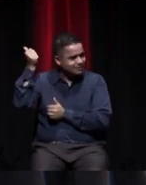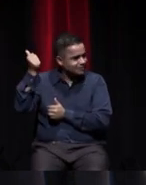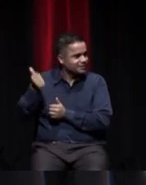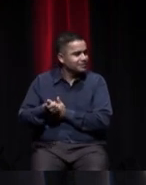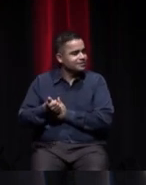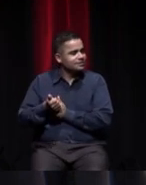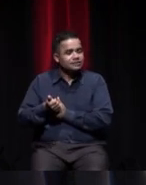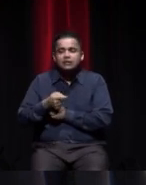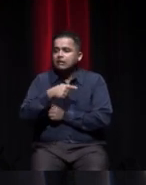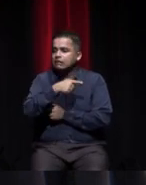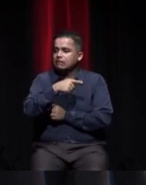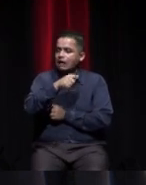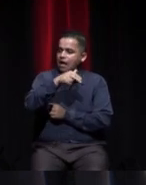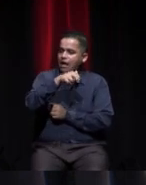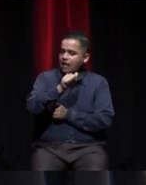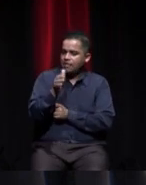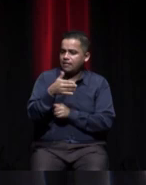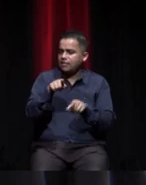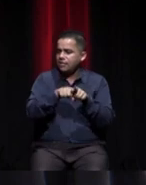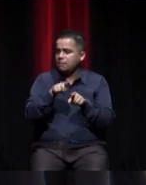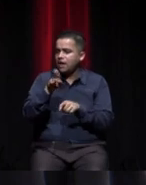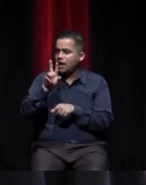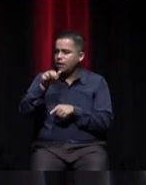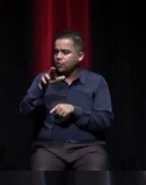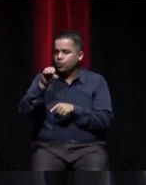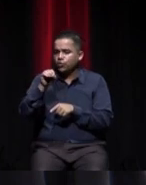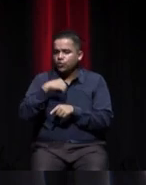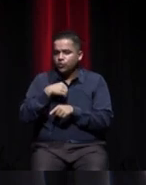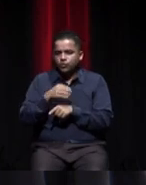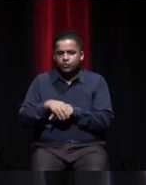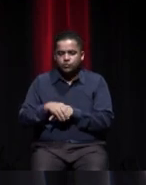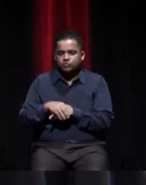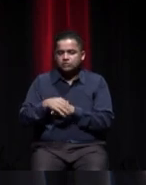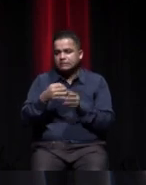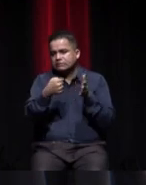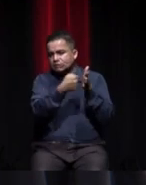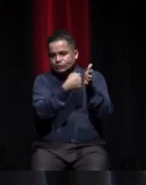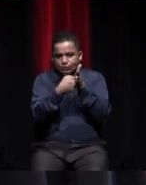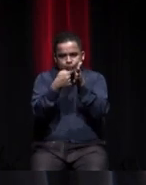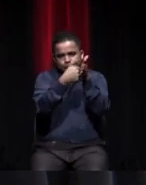but Ana and Bruno are here to collect the questions during the lectures, too.